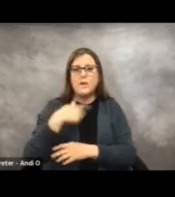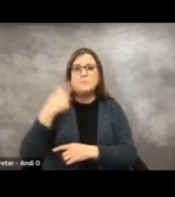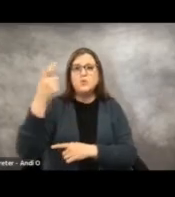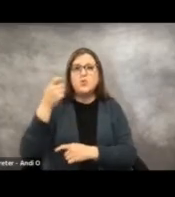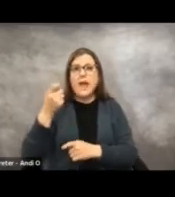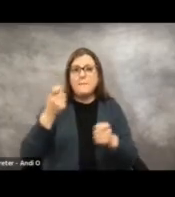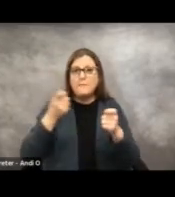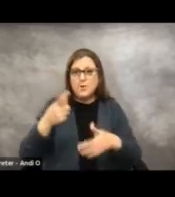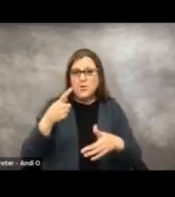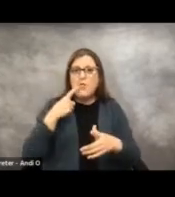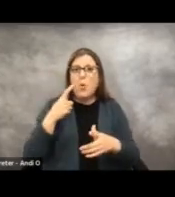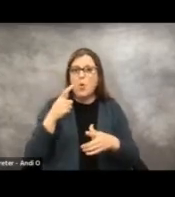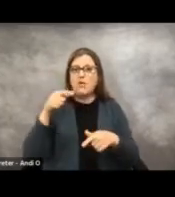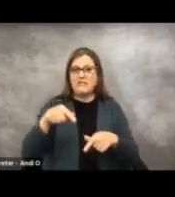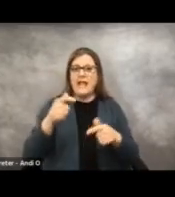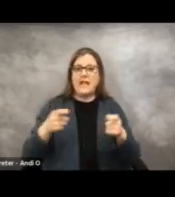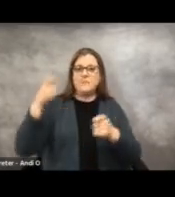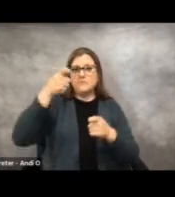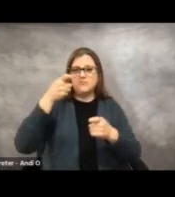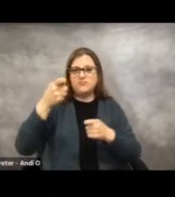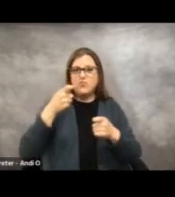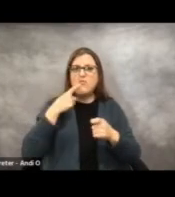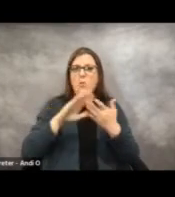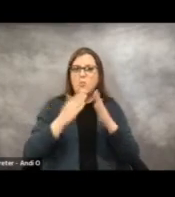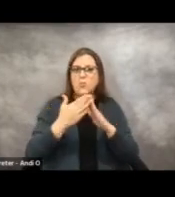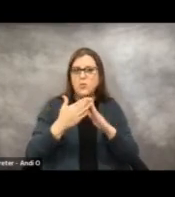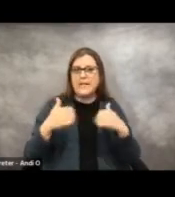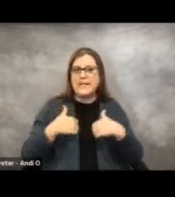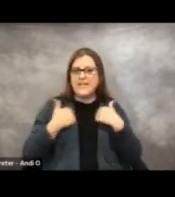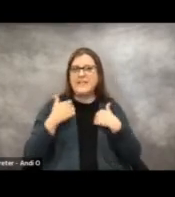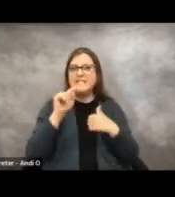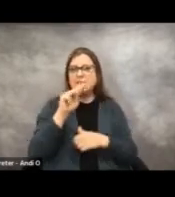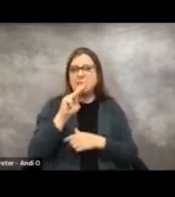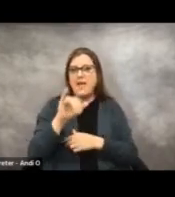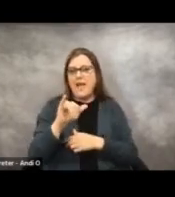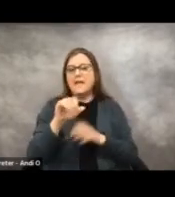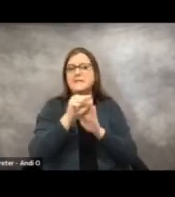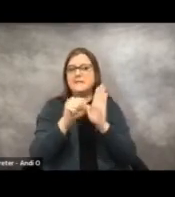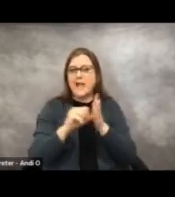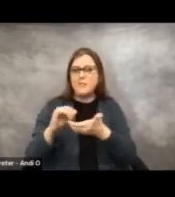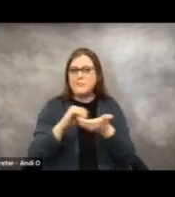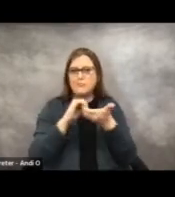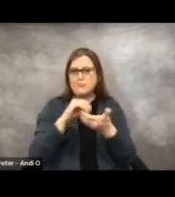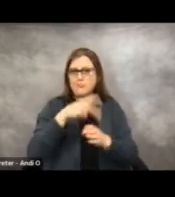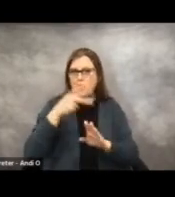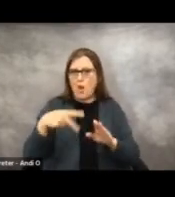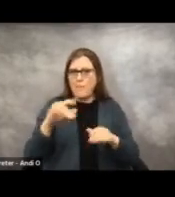Administration for Community Living, Traumatic Brain Injury State Partnership Program in Iowa. I'm located in in Des